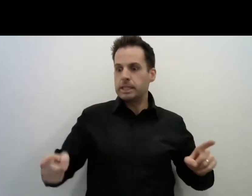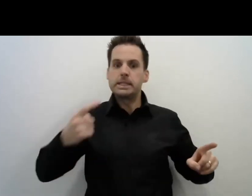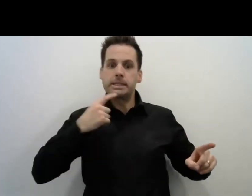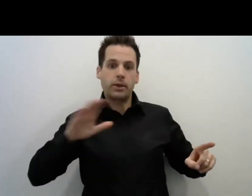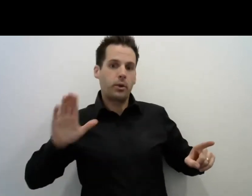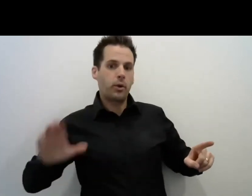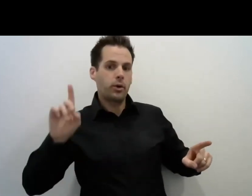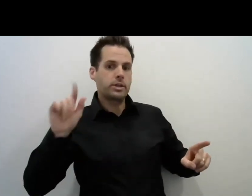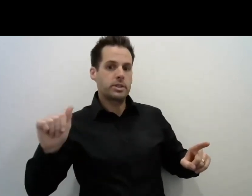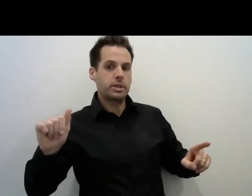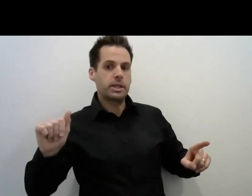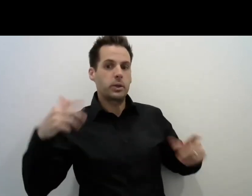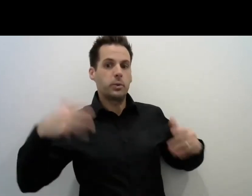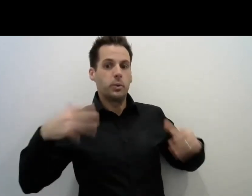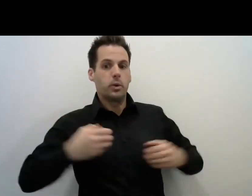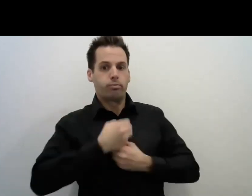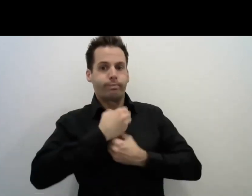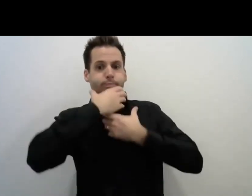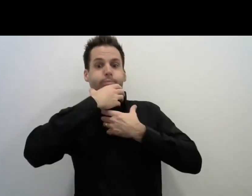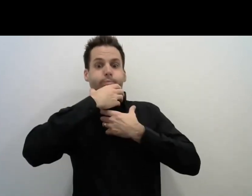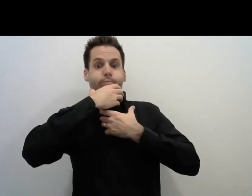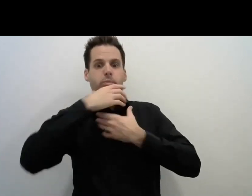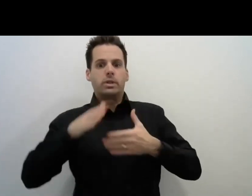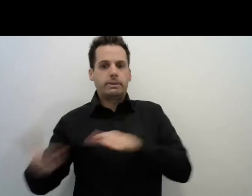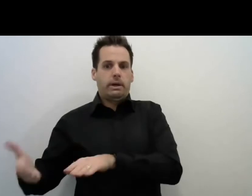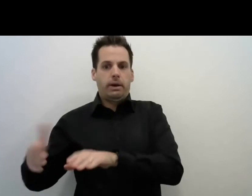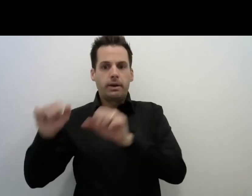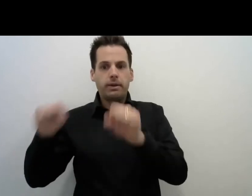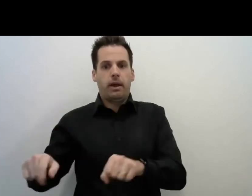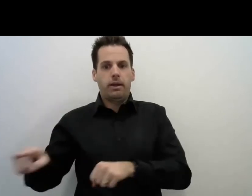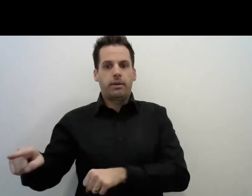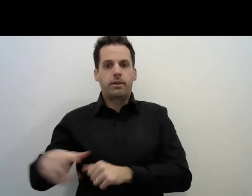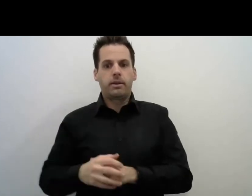if she was going to be in the same room as my dog and i was reassured that oh abs absolutely under